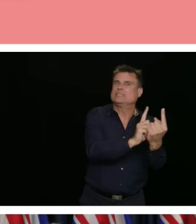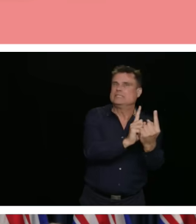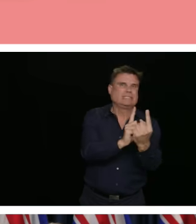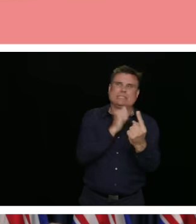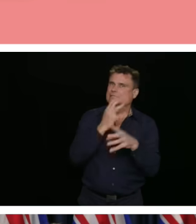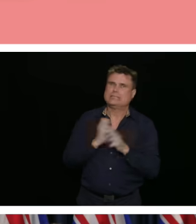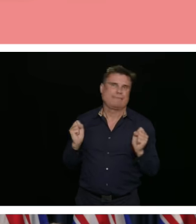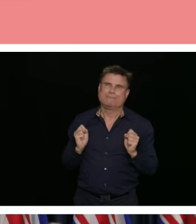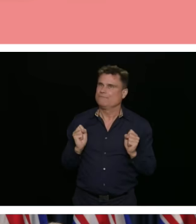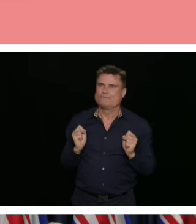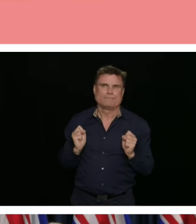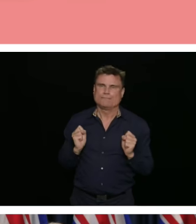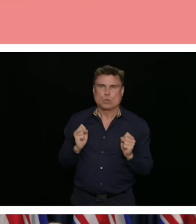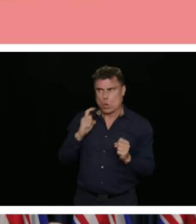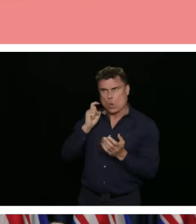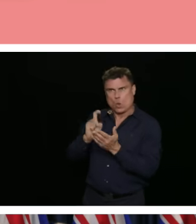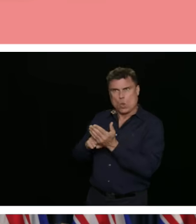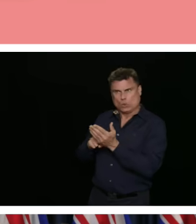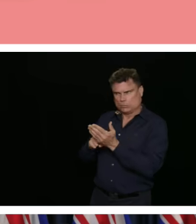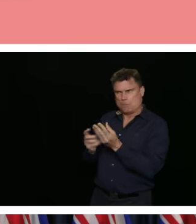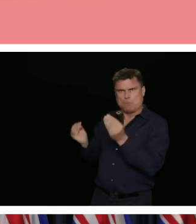of whom are in critical care